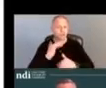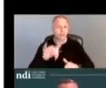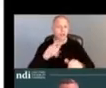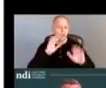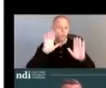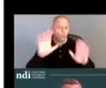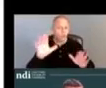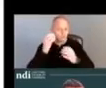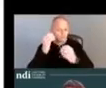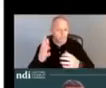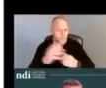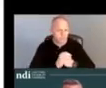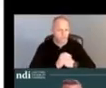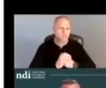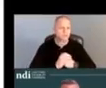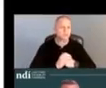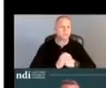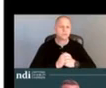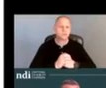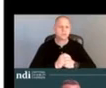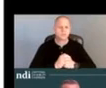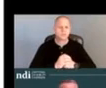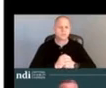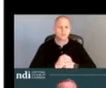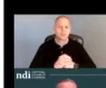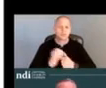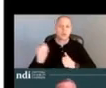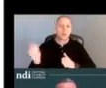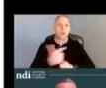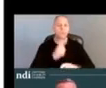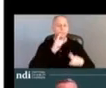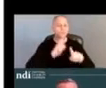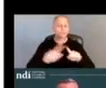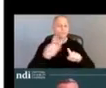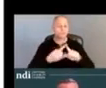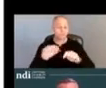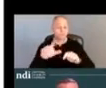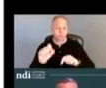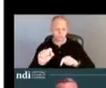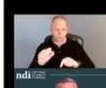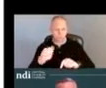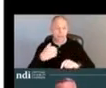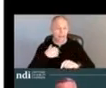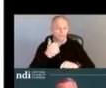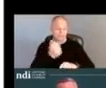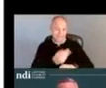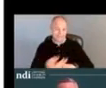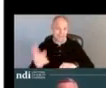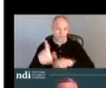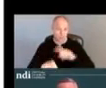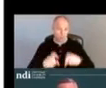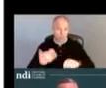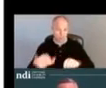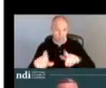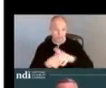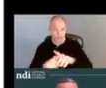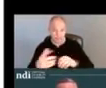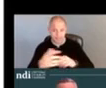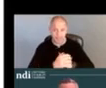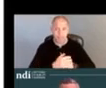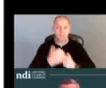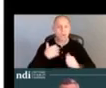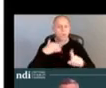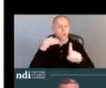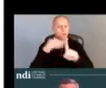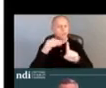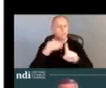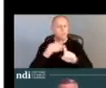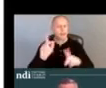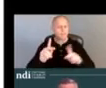and all of the various tools. We have several questions that have come in. I want to remind